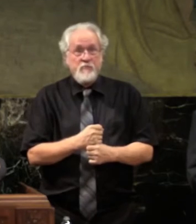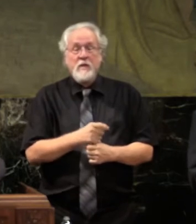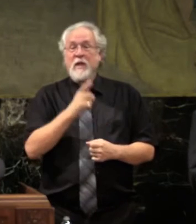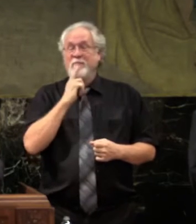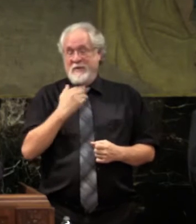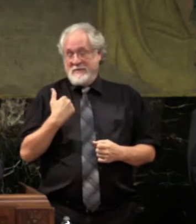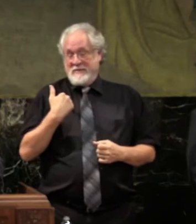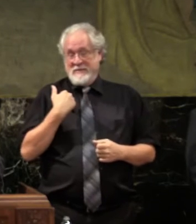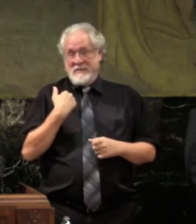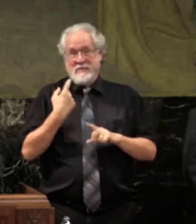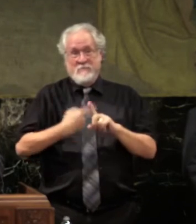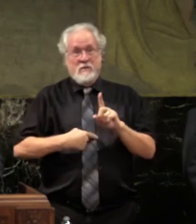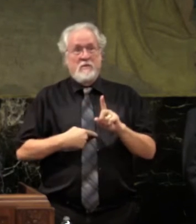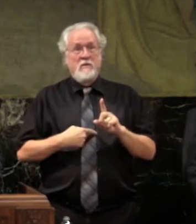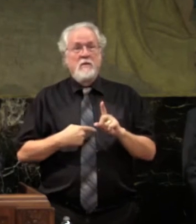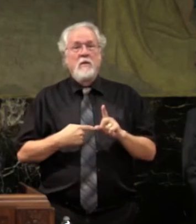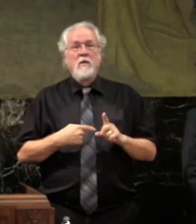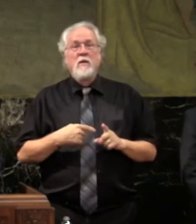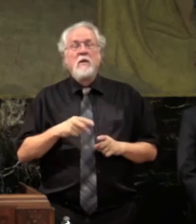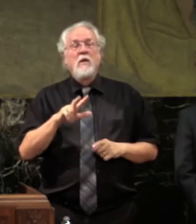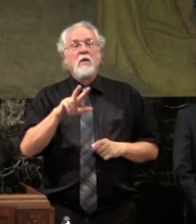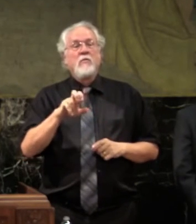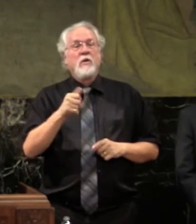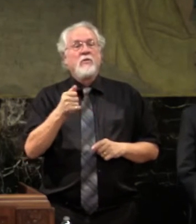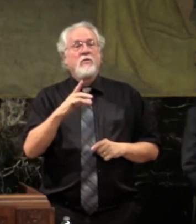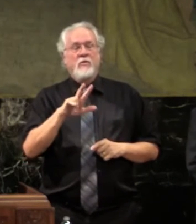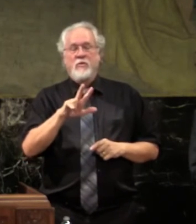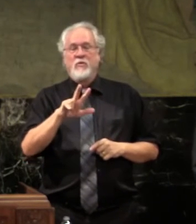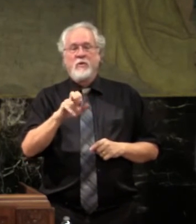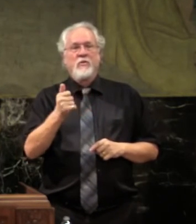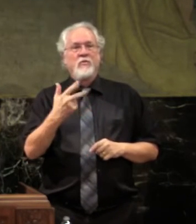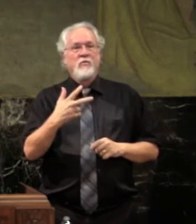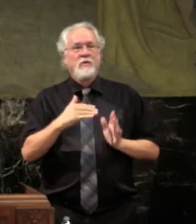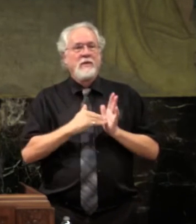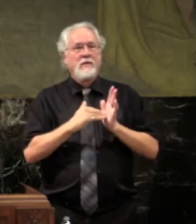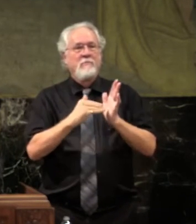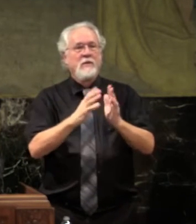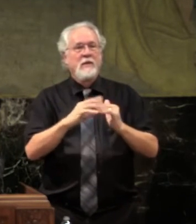month 313 million dollars had to be cut